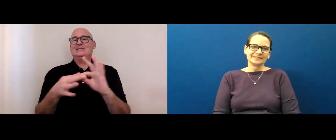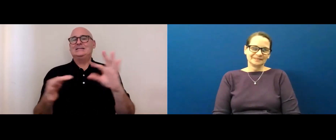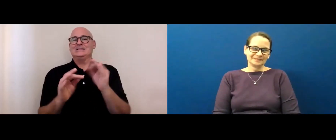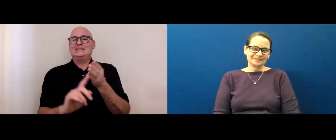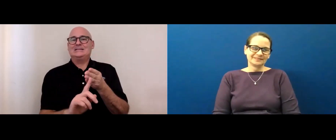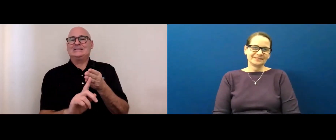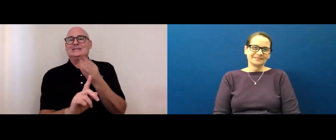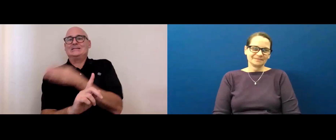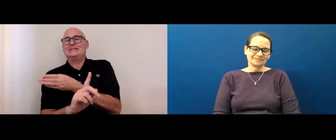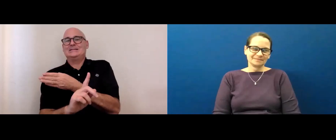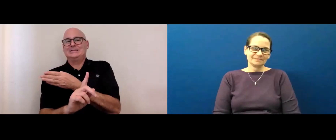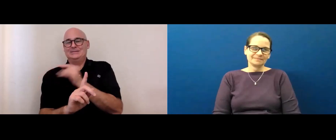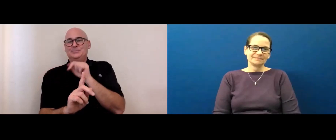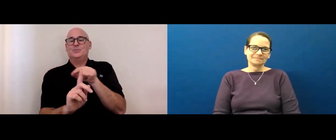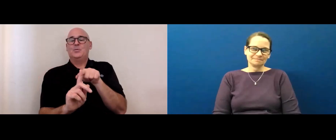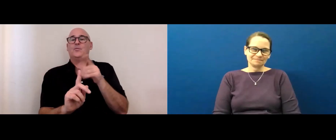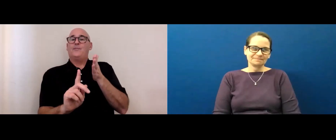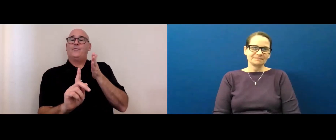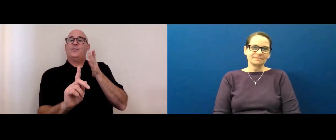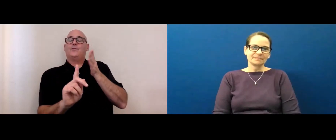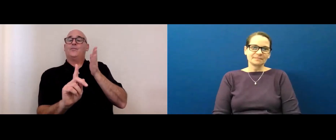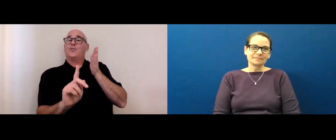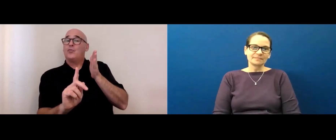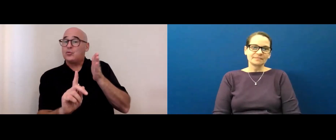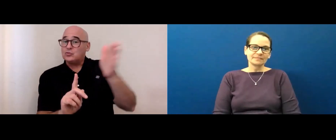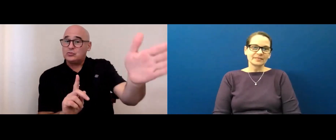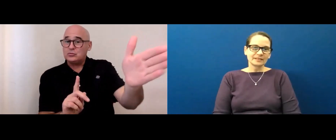I was just telling you before in the past